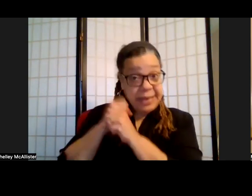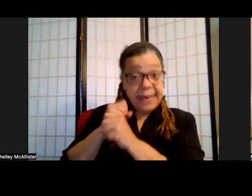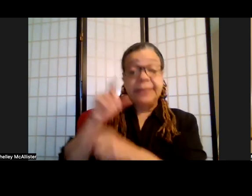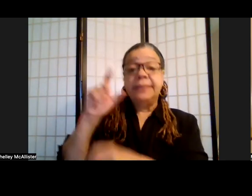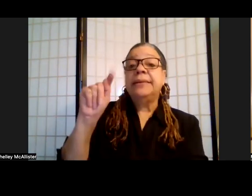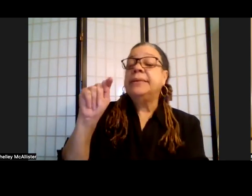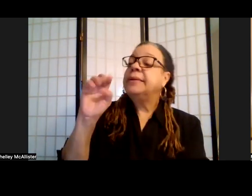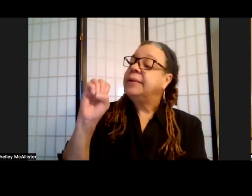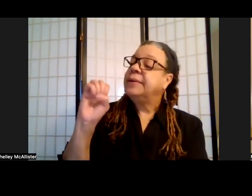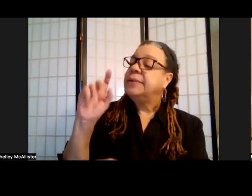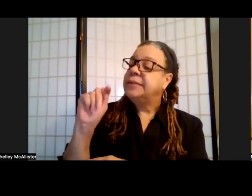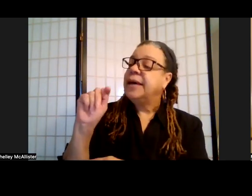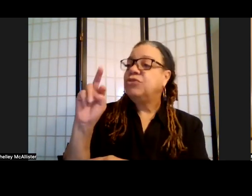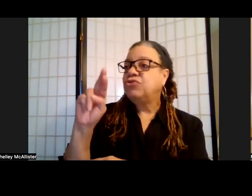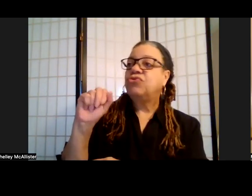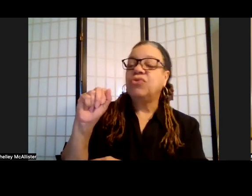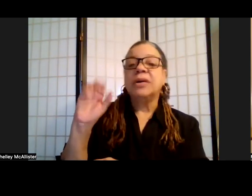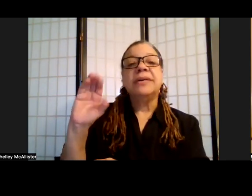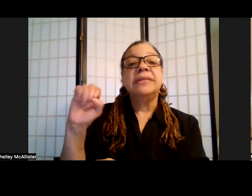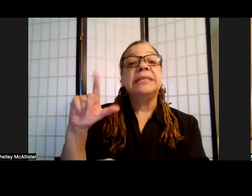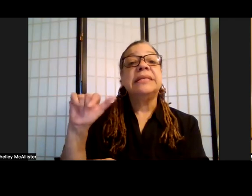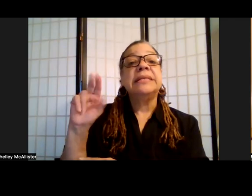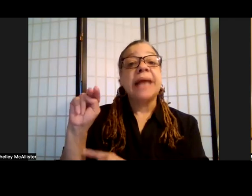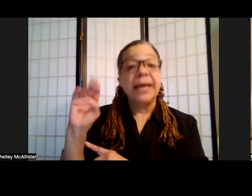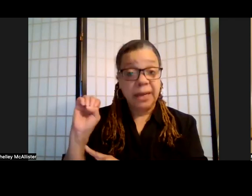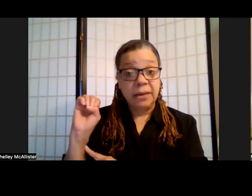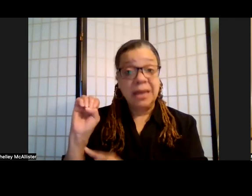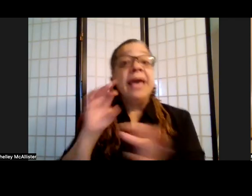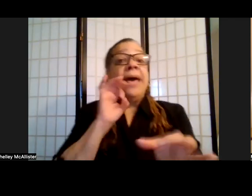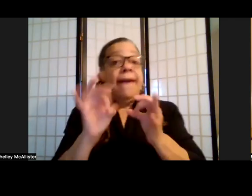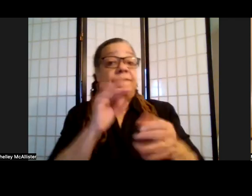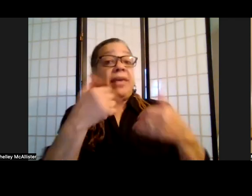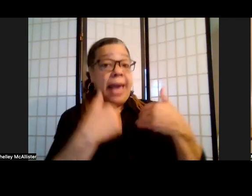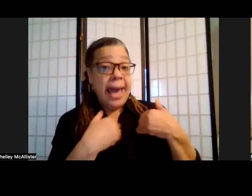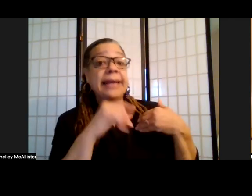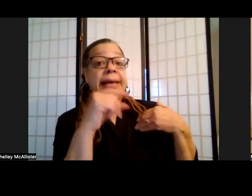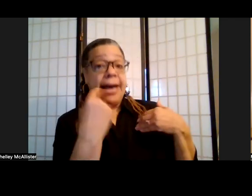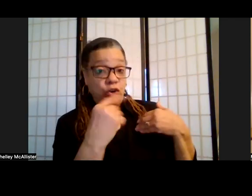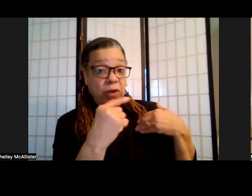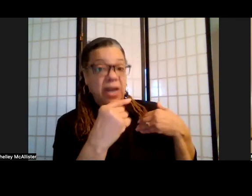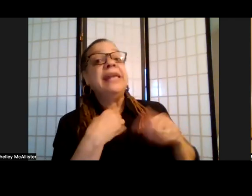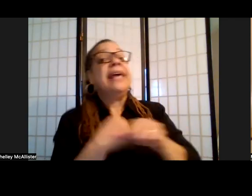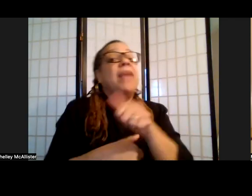then he would get procaine penicillin combined with probenecid, or tetracycline combined with probenicid. Holmes recommended this